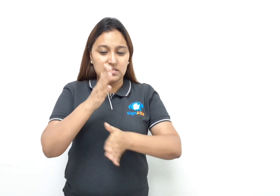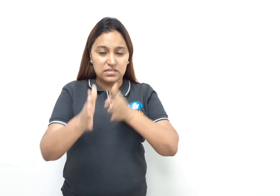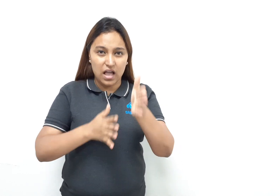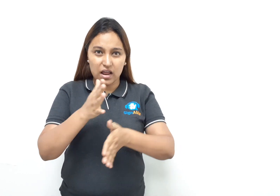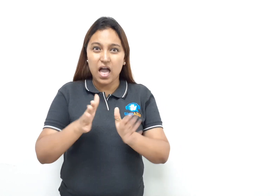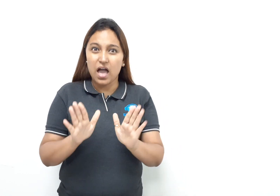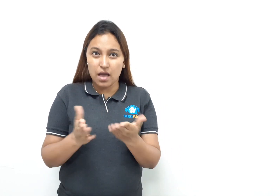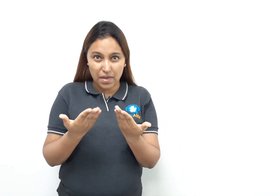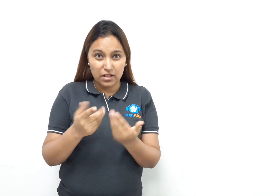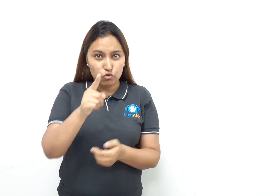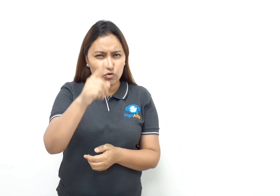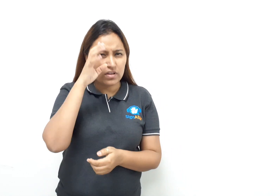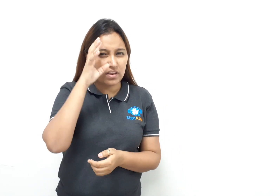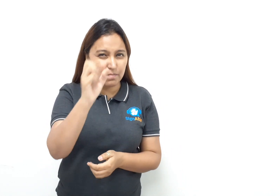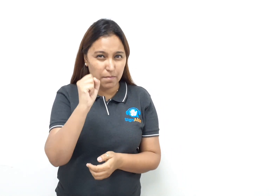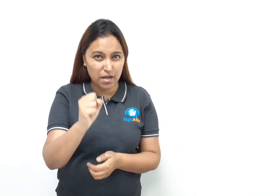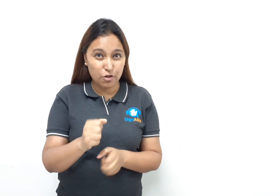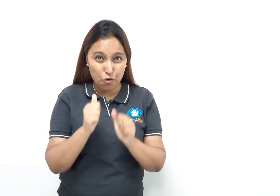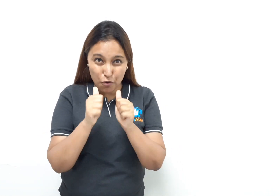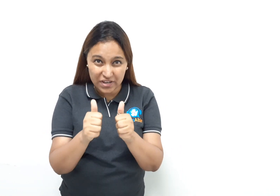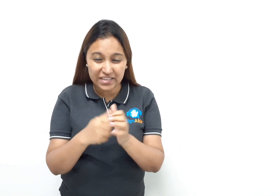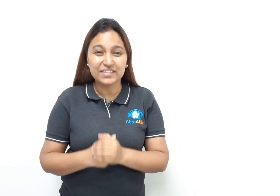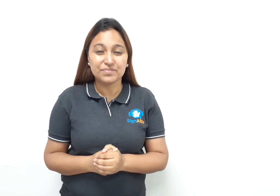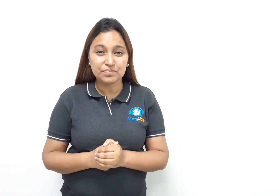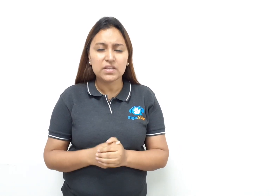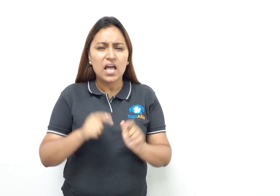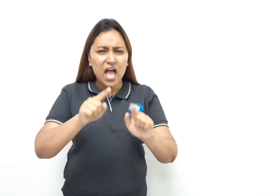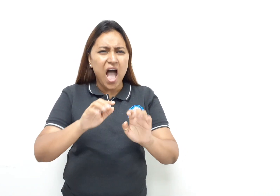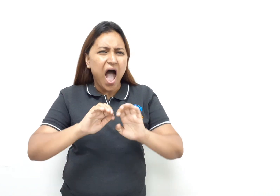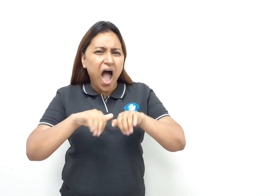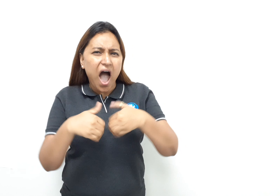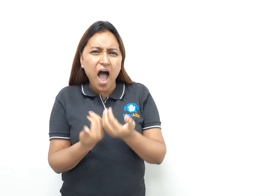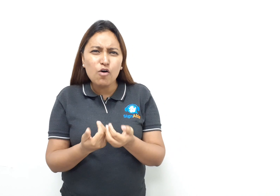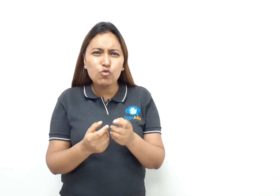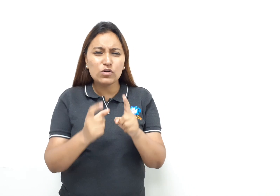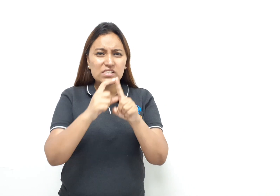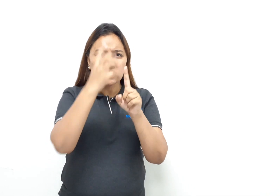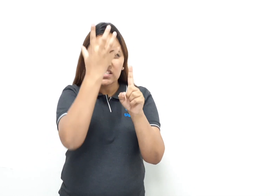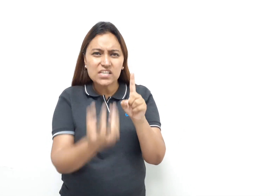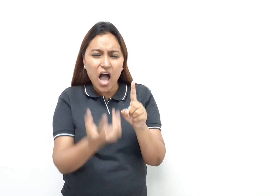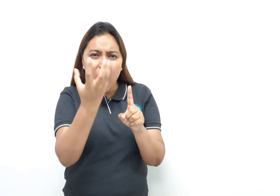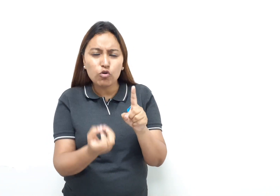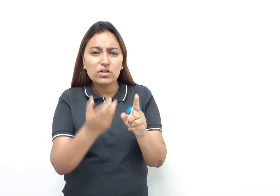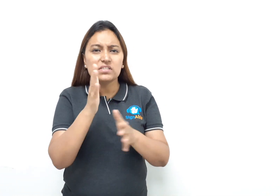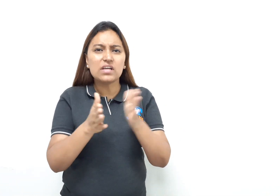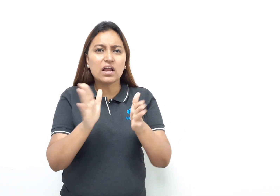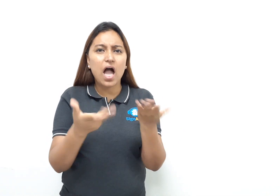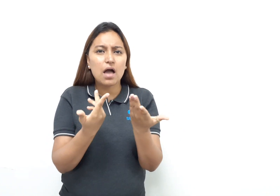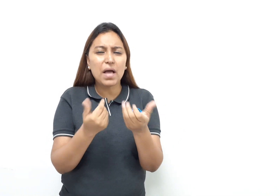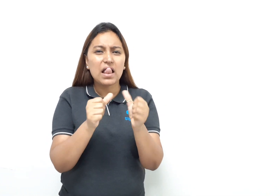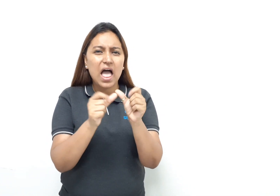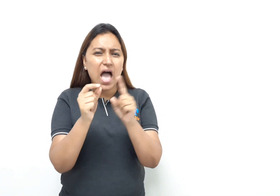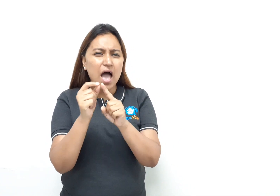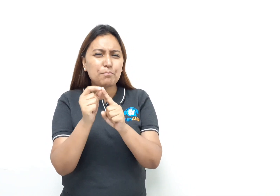You already know what it is, right? Do you need to know how to download the app?